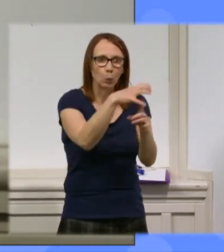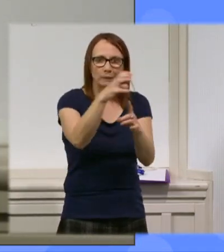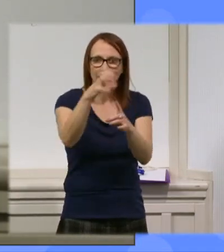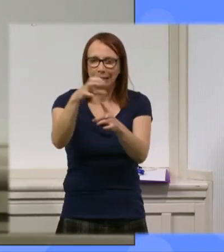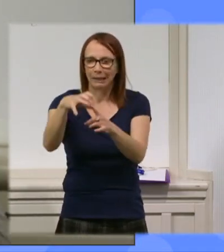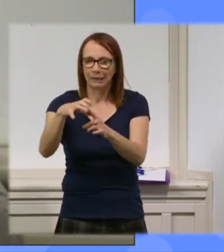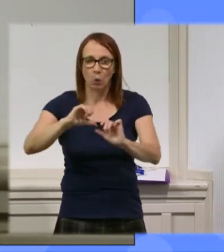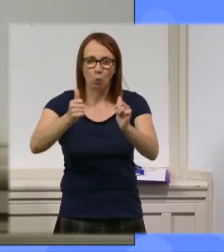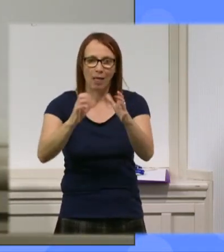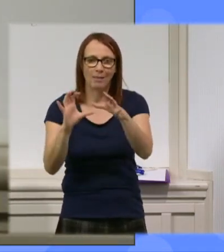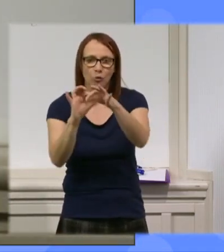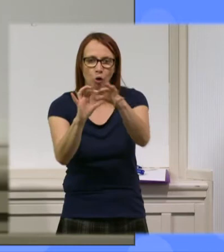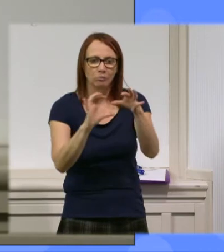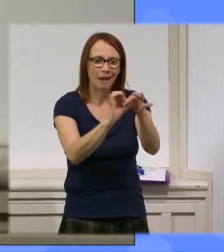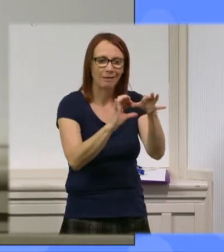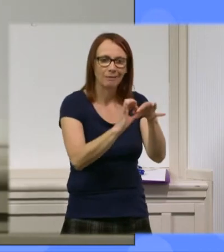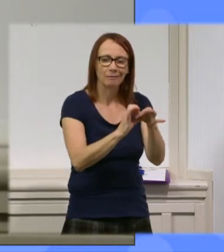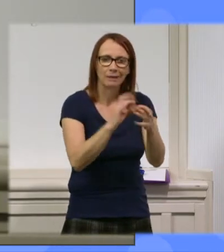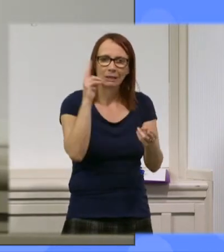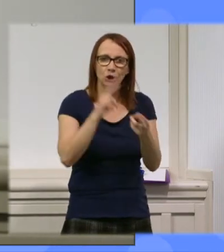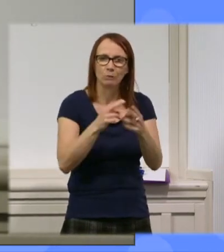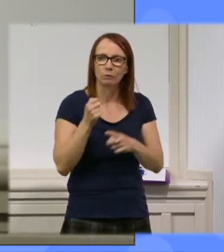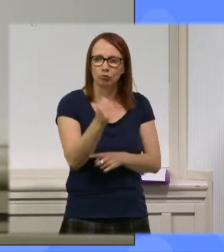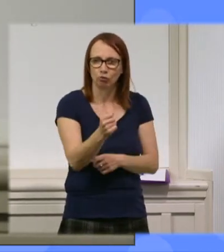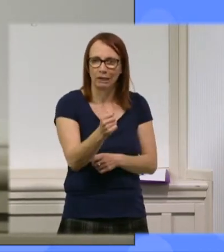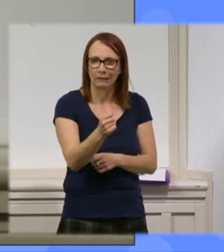we work a four-day working week which means we have more time to spend with